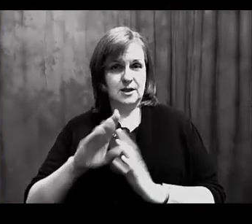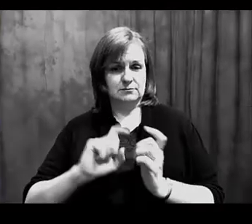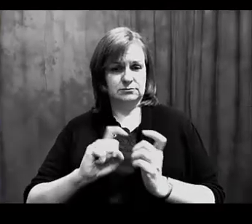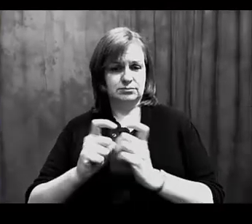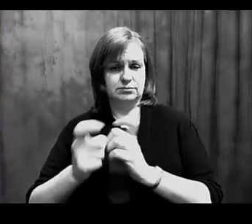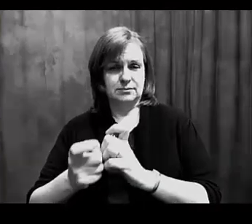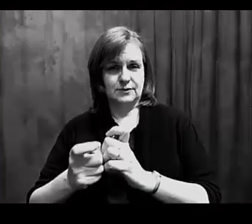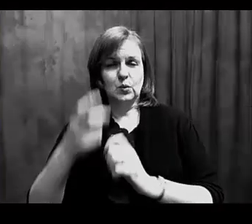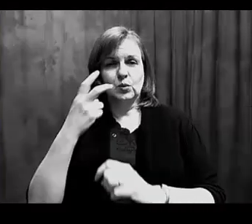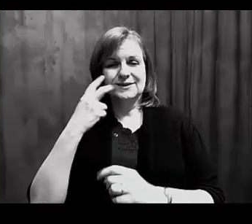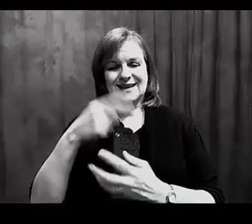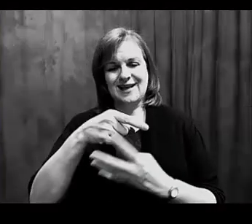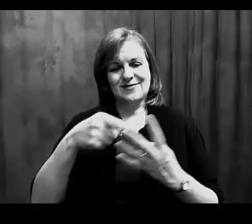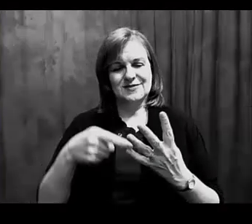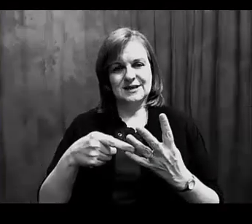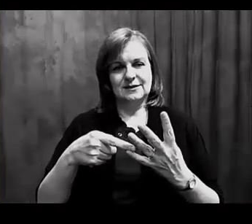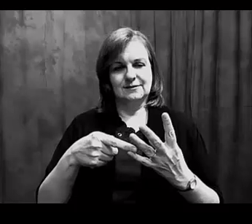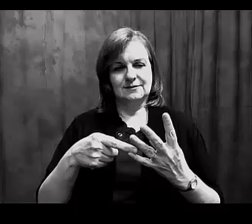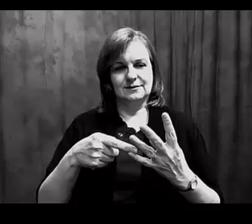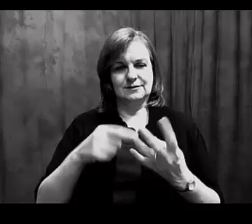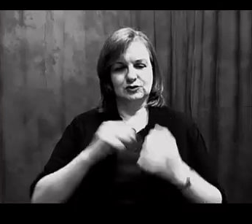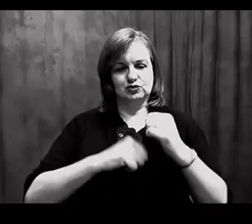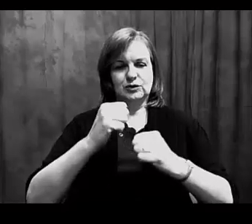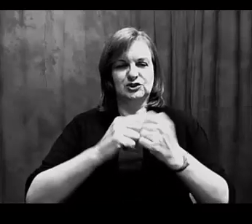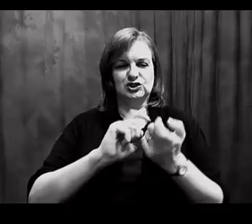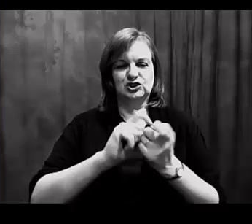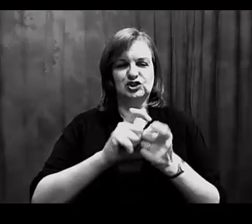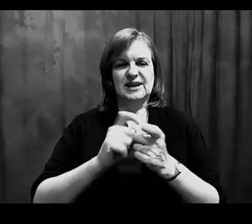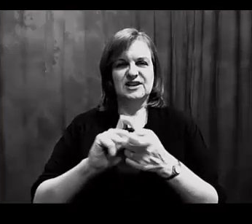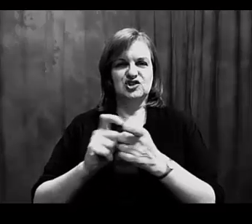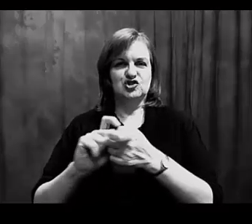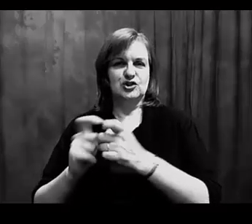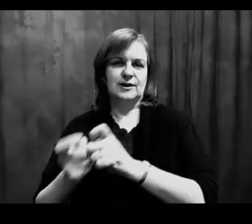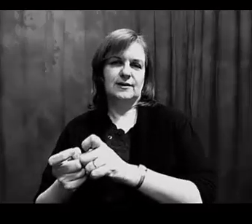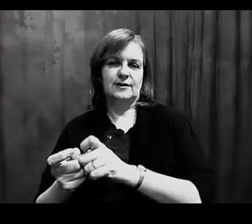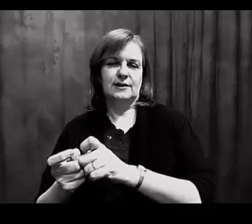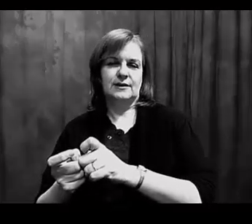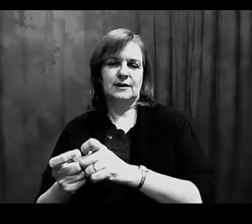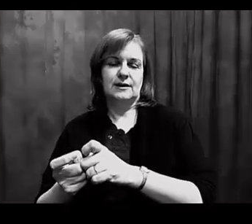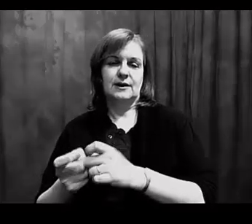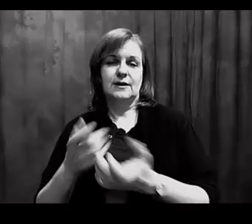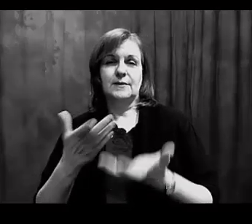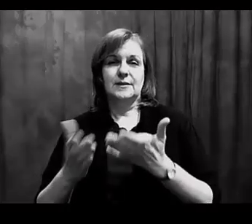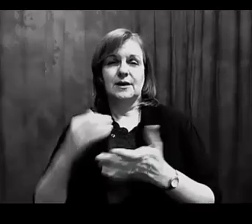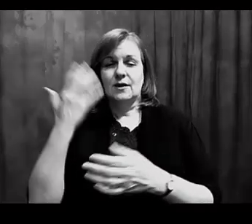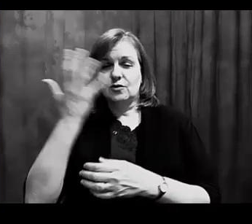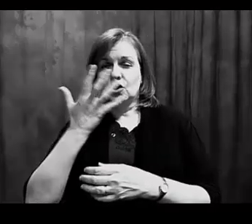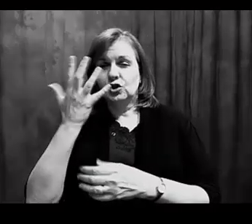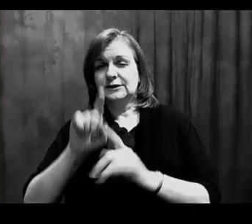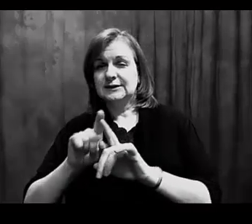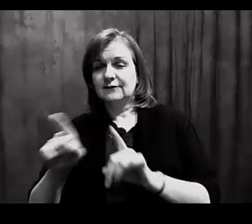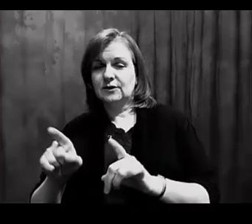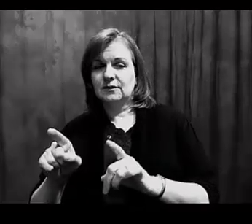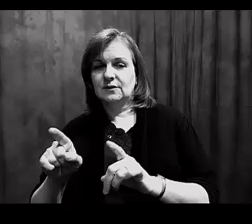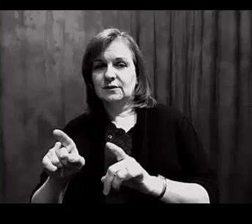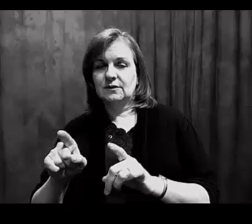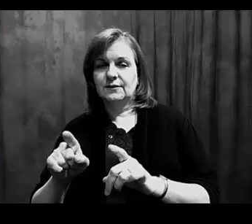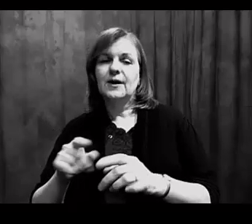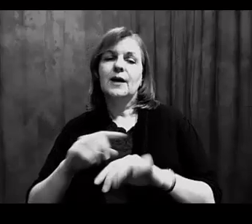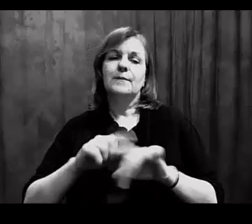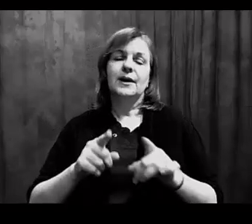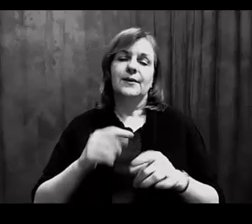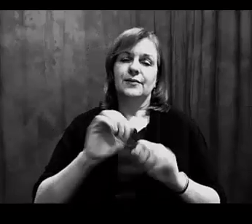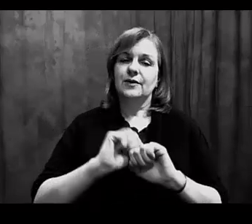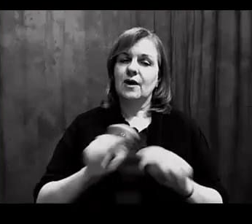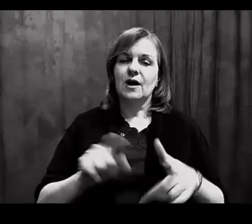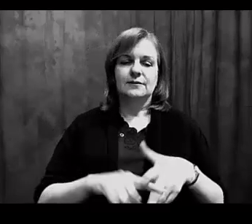we will see the structures or for go through a change that may make them different in different species